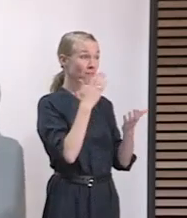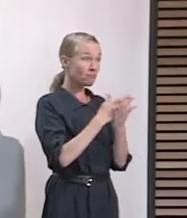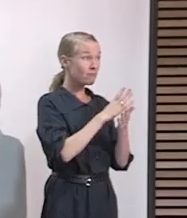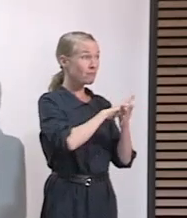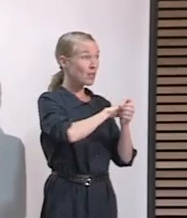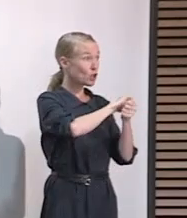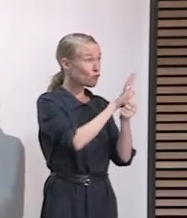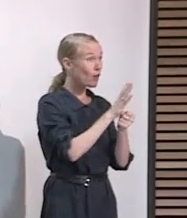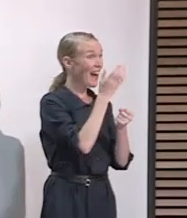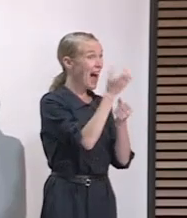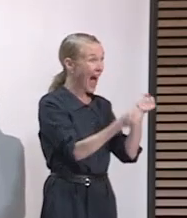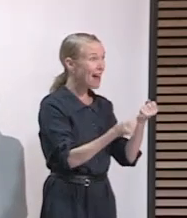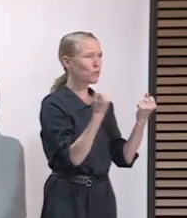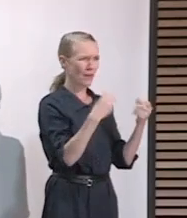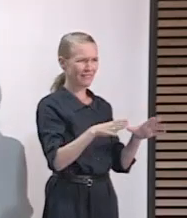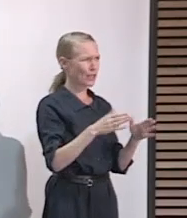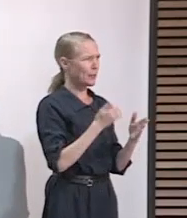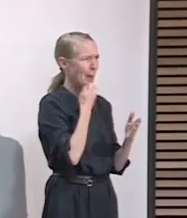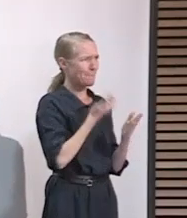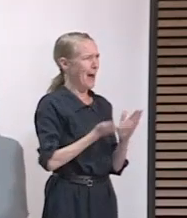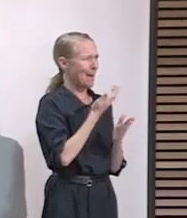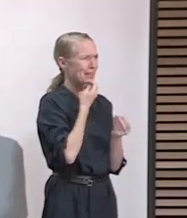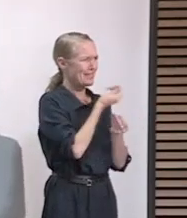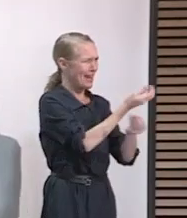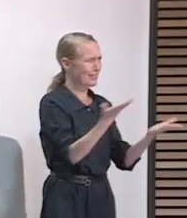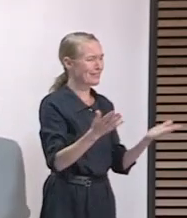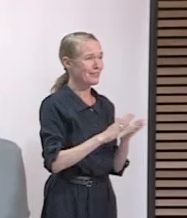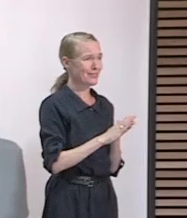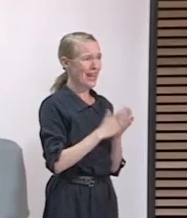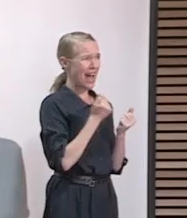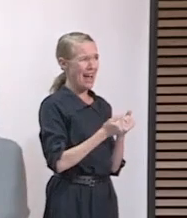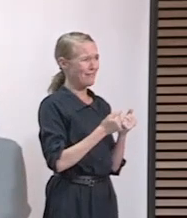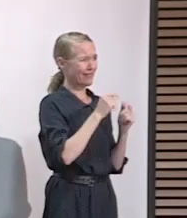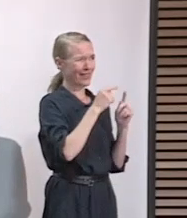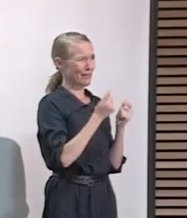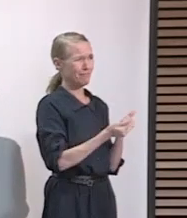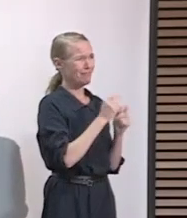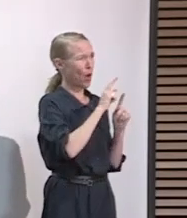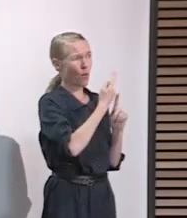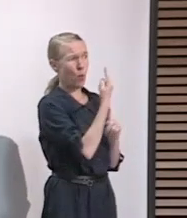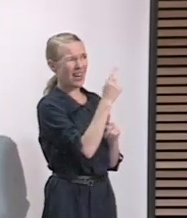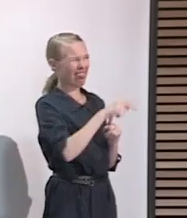we have are the ones we have set out for you. Obviously there's a thousand-odd